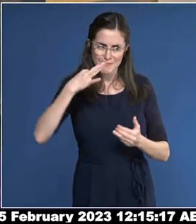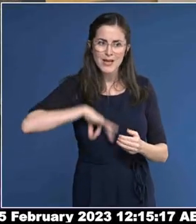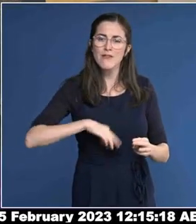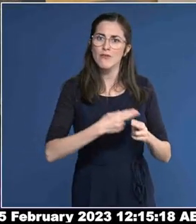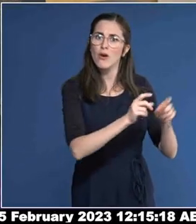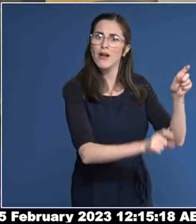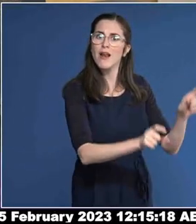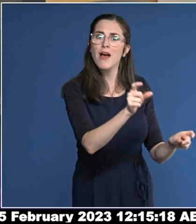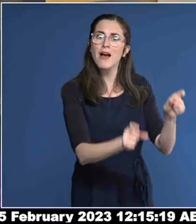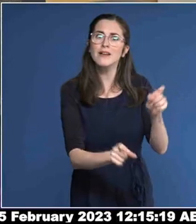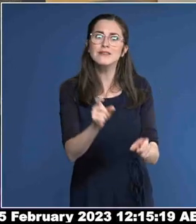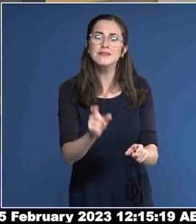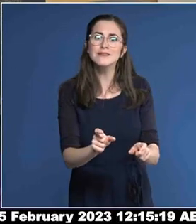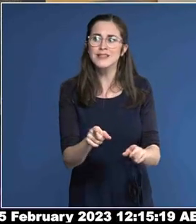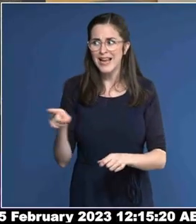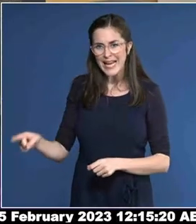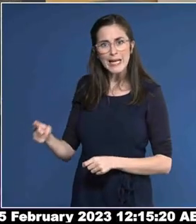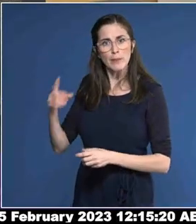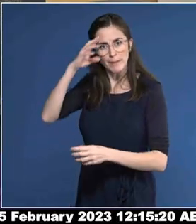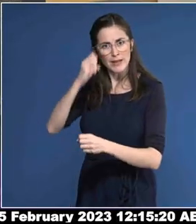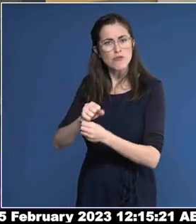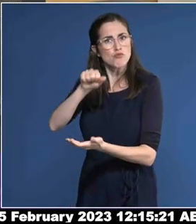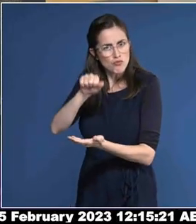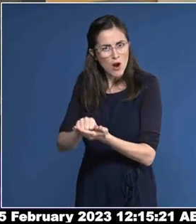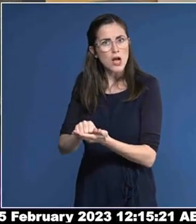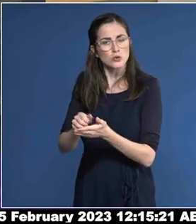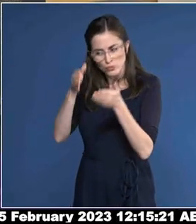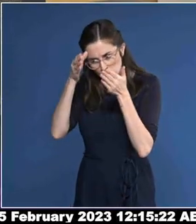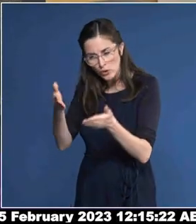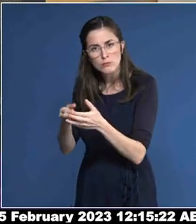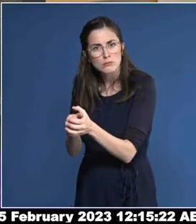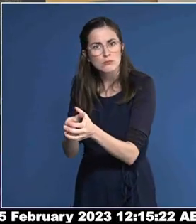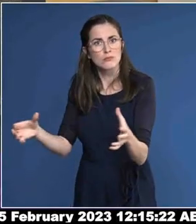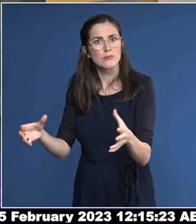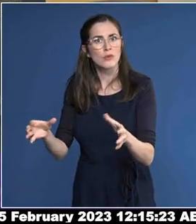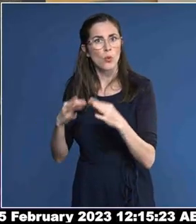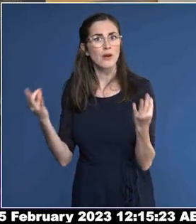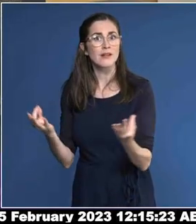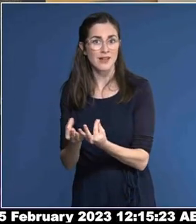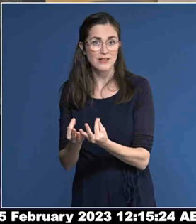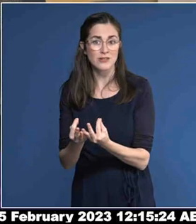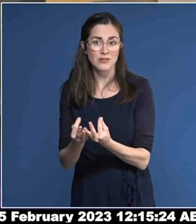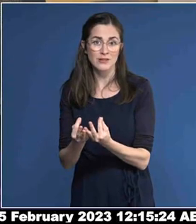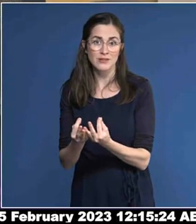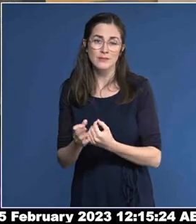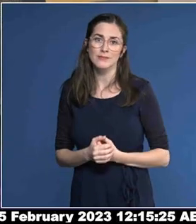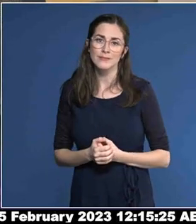think, to the submission. It appears the Royal Commissioners did not accept that qualification.